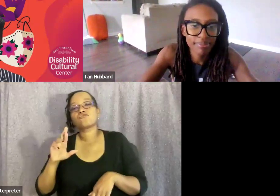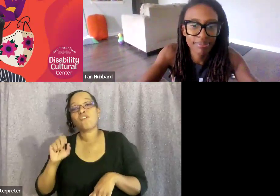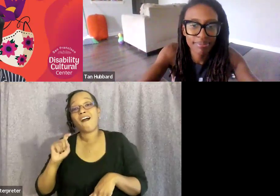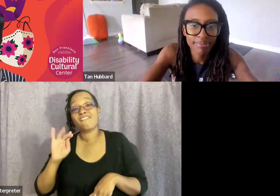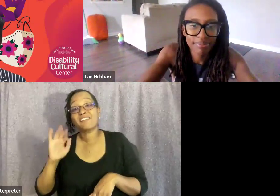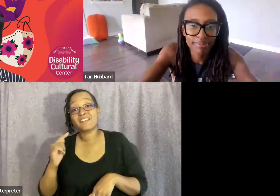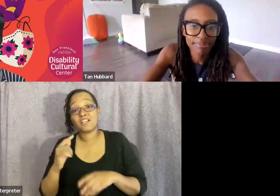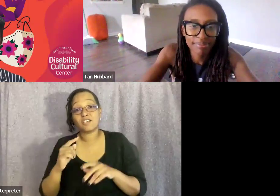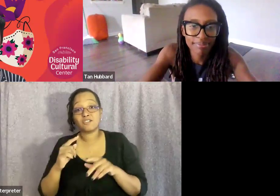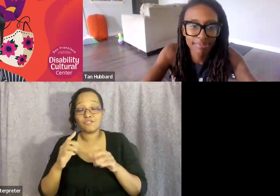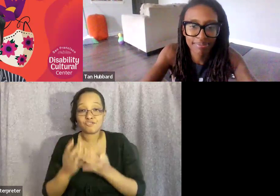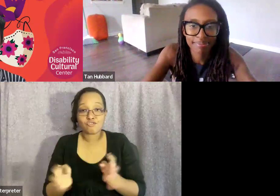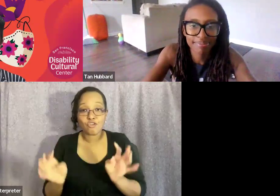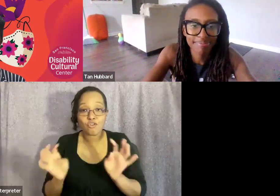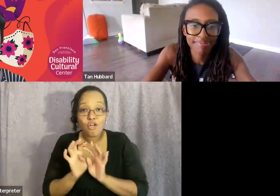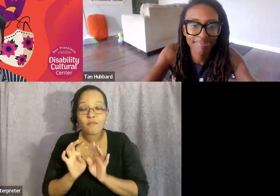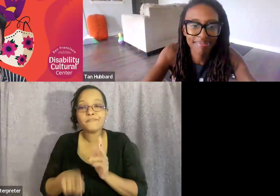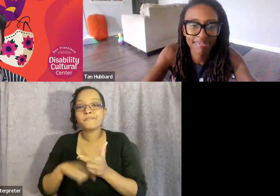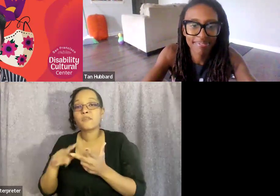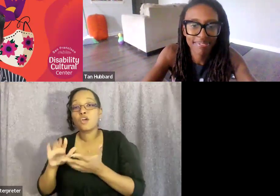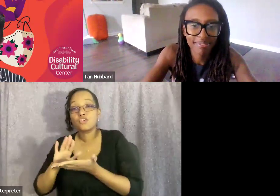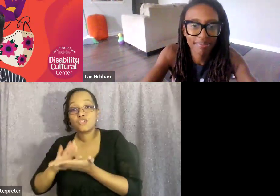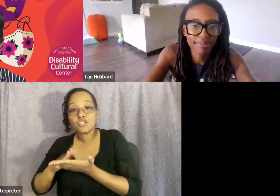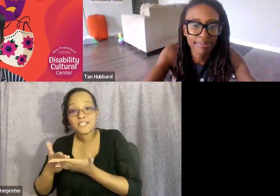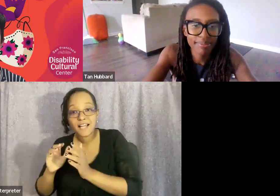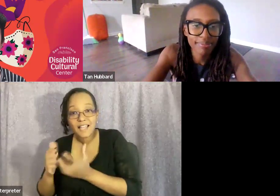a cafe crip on self-care during stressful times.